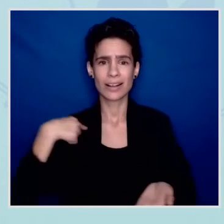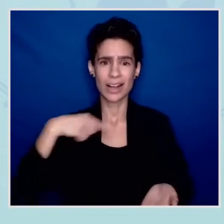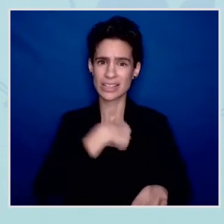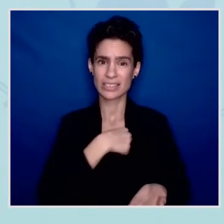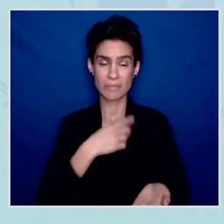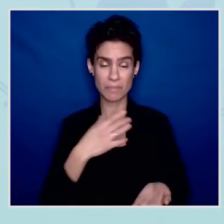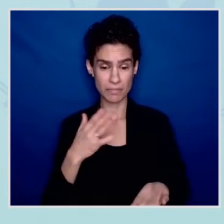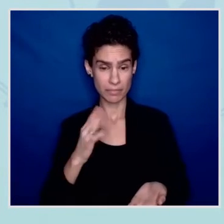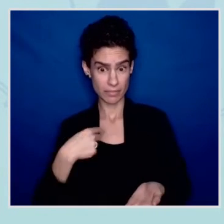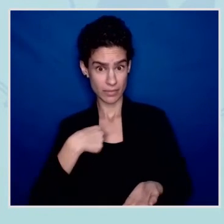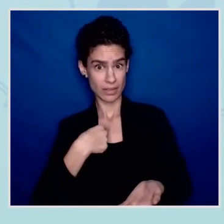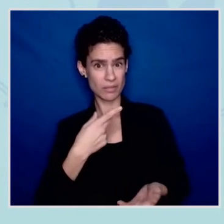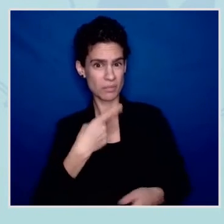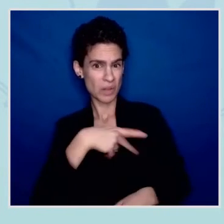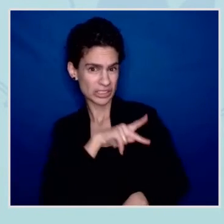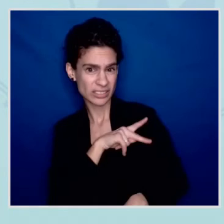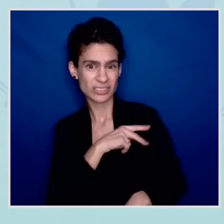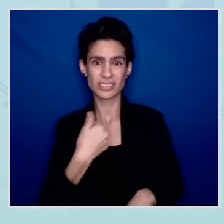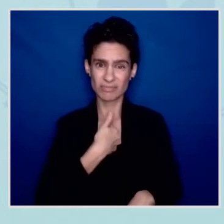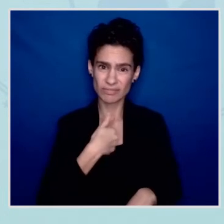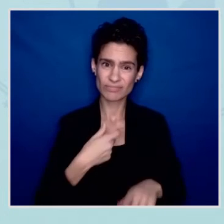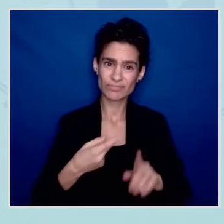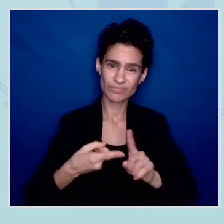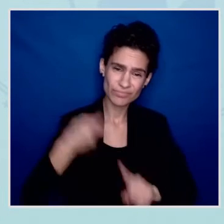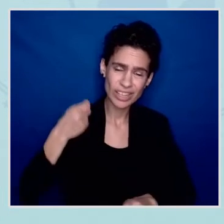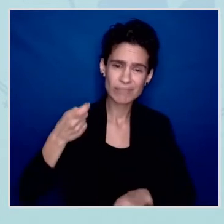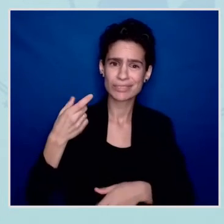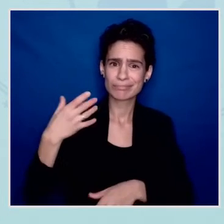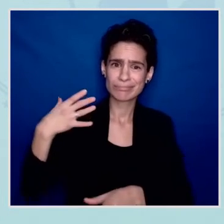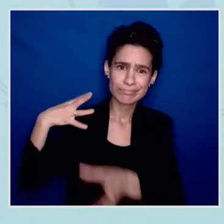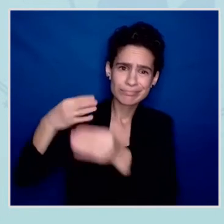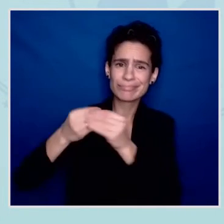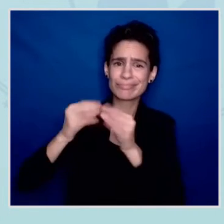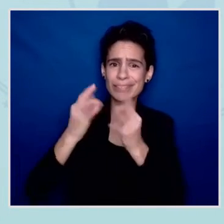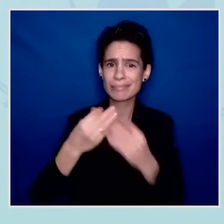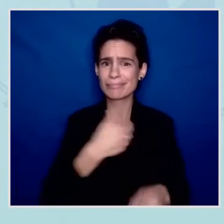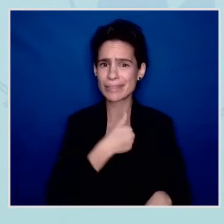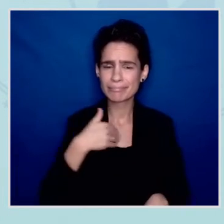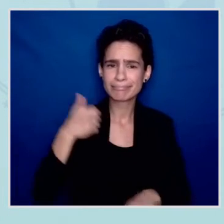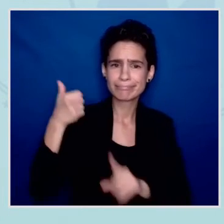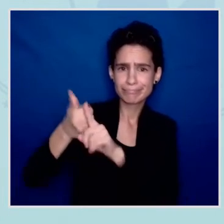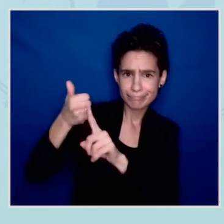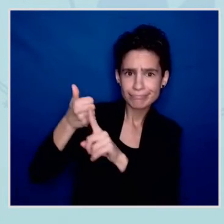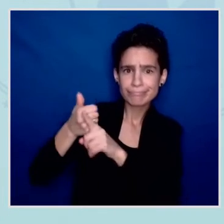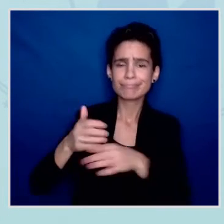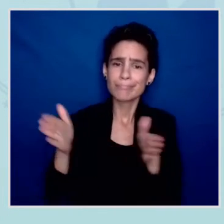GOVERNMENT, THE PRIVATE SECTOR, AND NONPROFITS, FINDING WAYS TO ENSURE THAT ECONOMIC OPPORTUNITY IS INCLUSIVE AND BROAD-BASED.